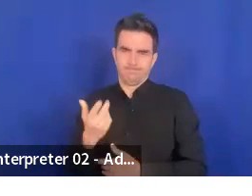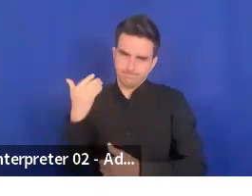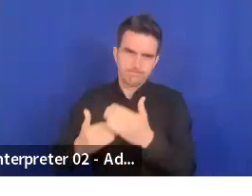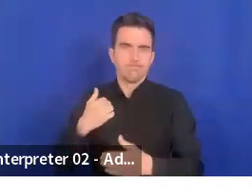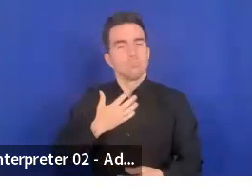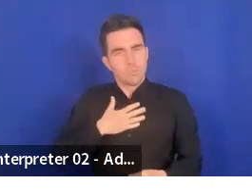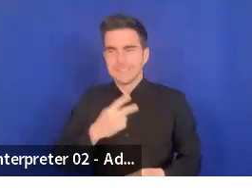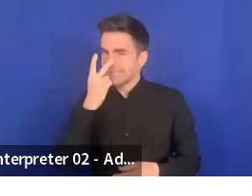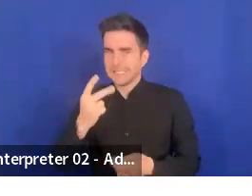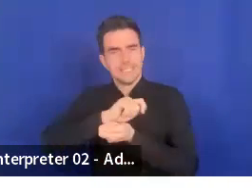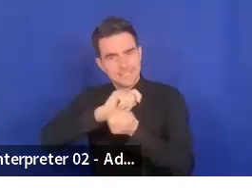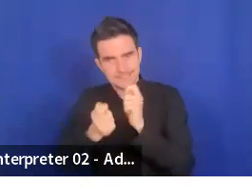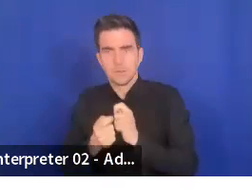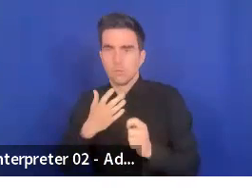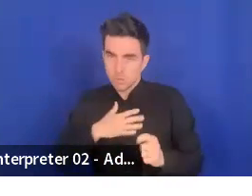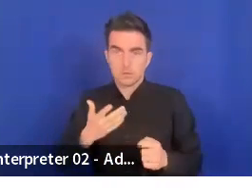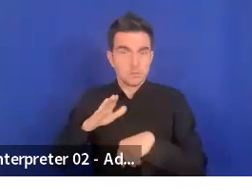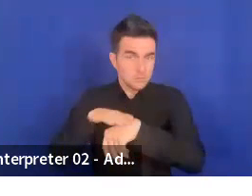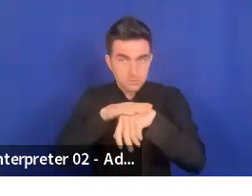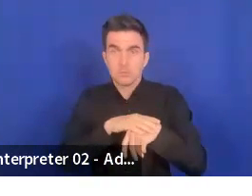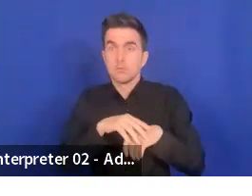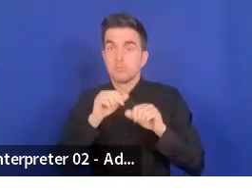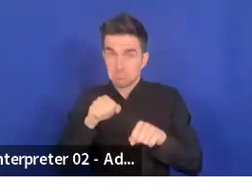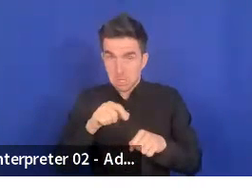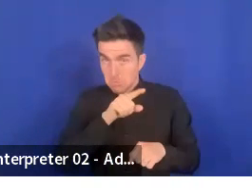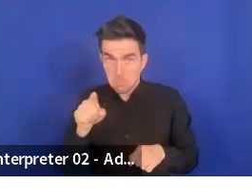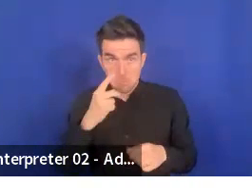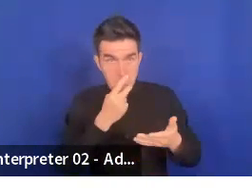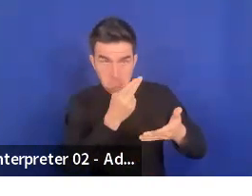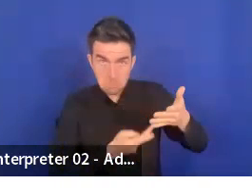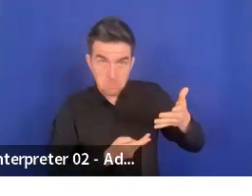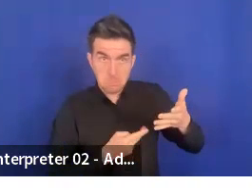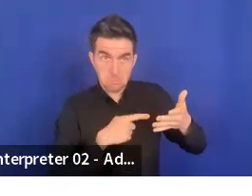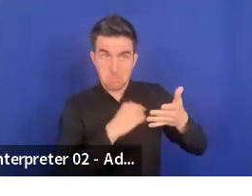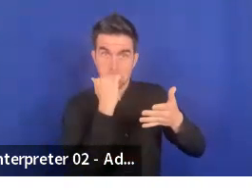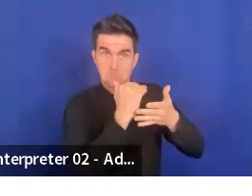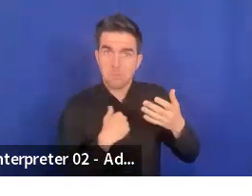out in with more concrete actions that can be taken.